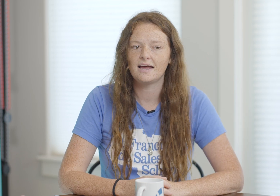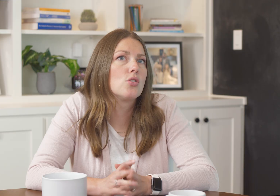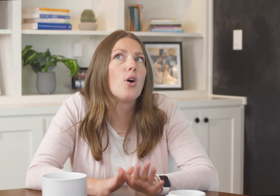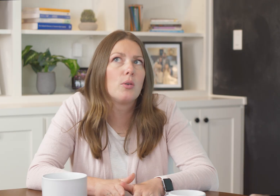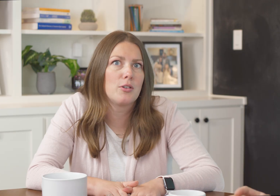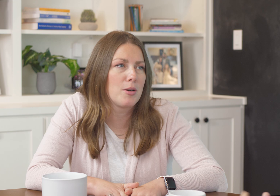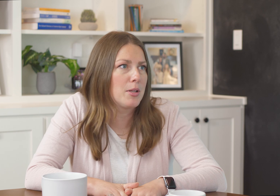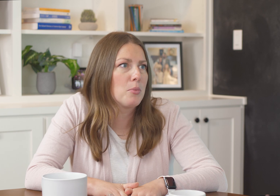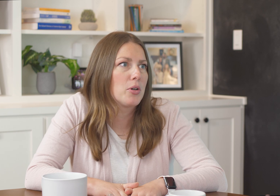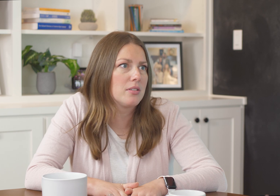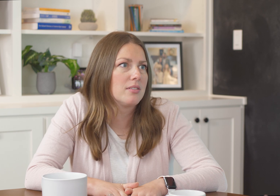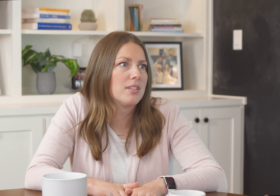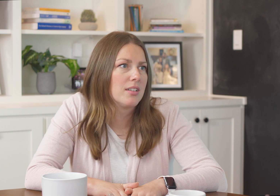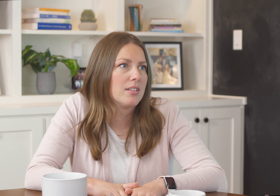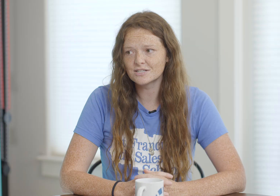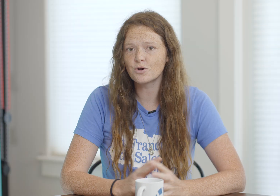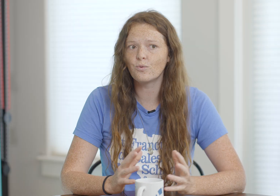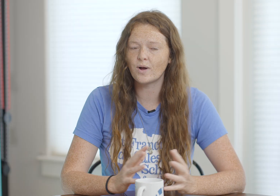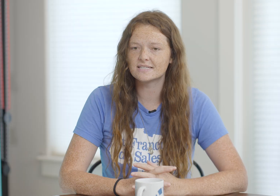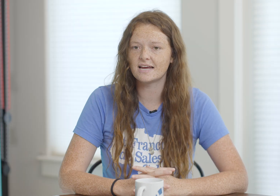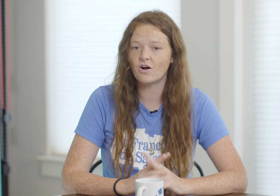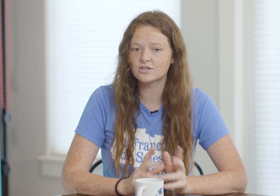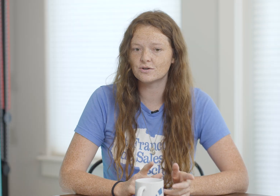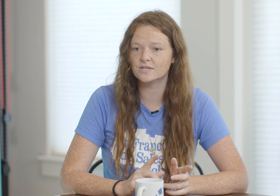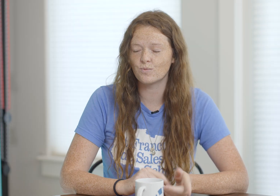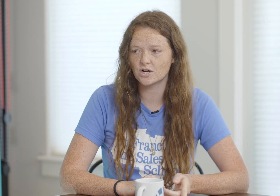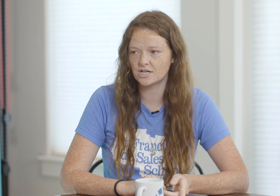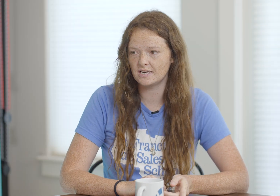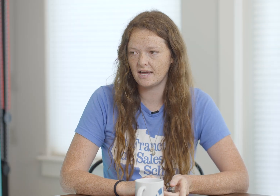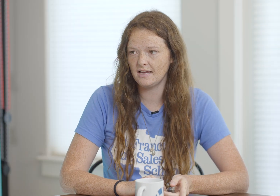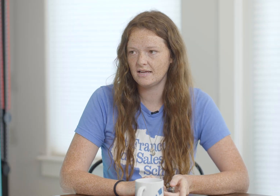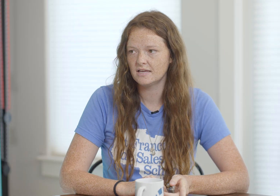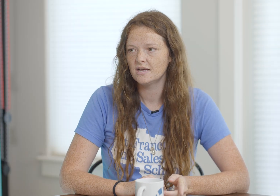so incredibly important. Yeah. So Wednesday also is washing day.